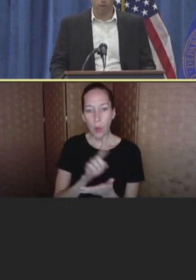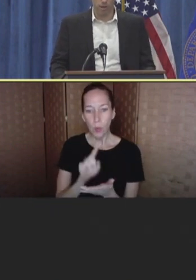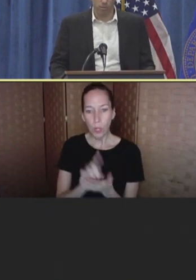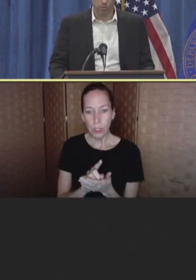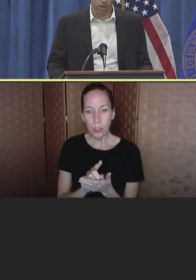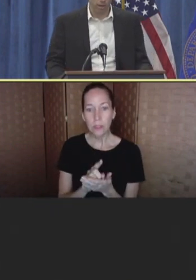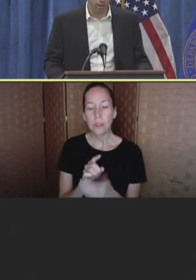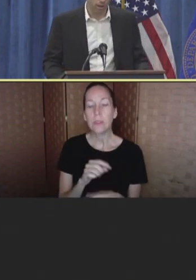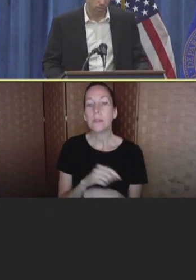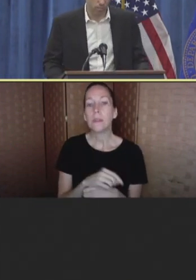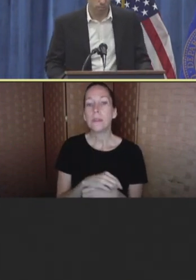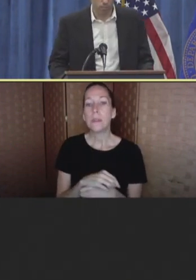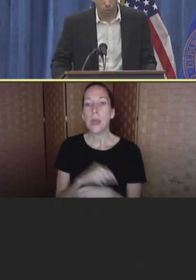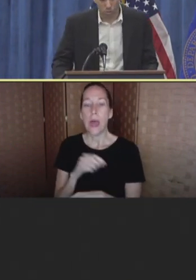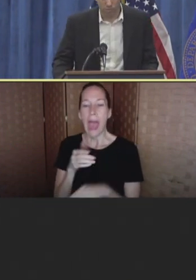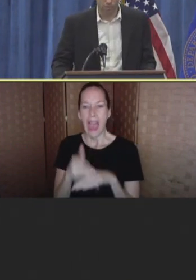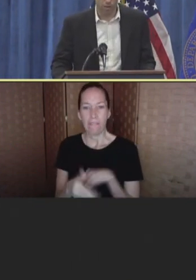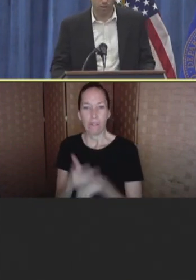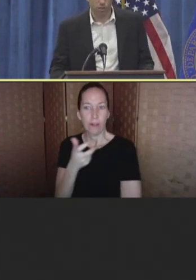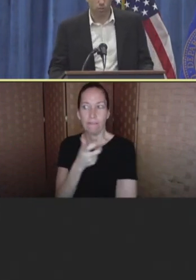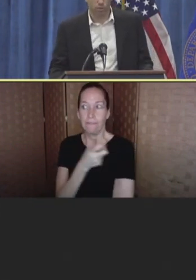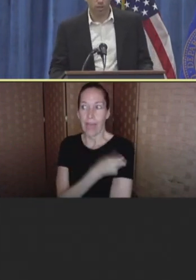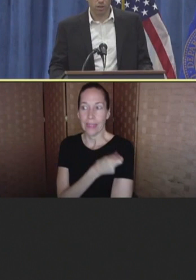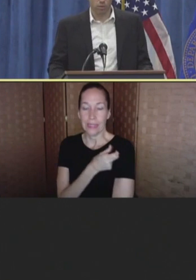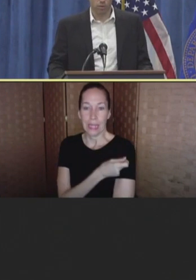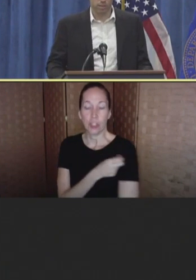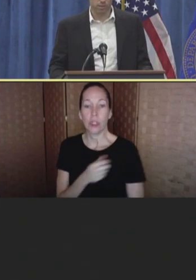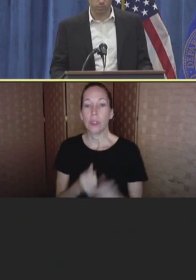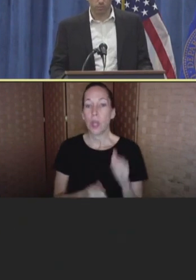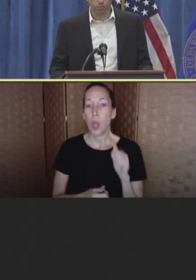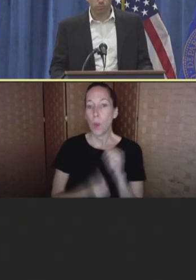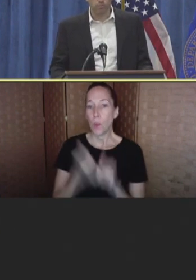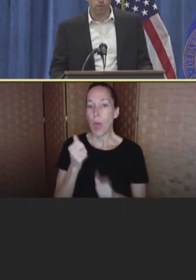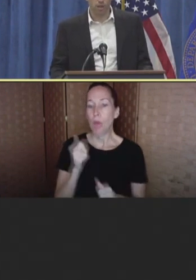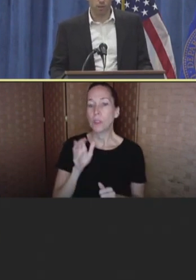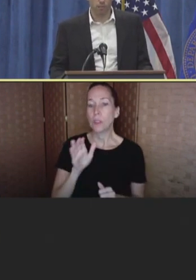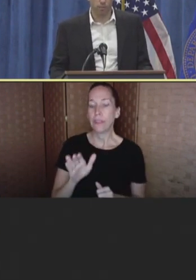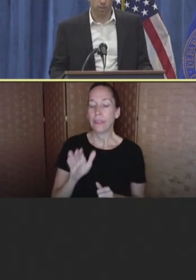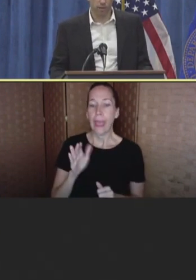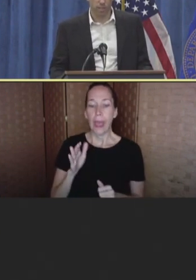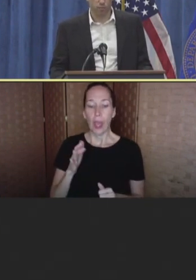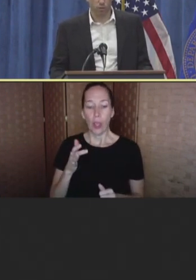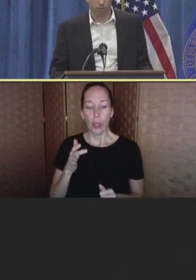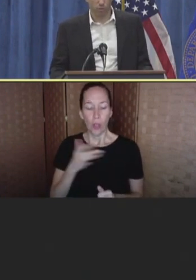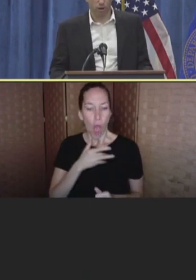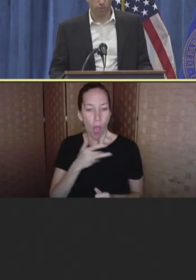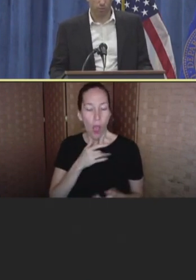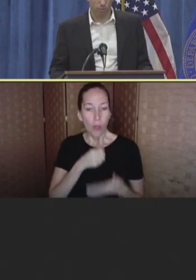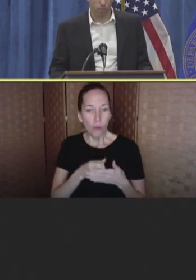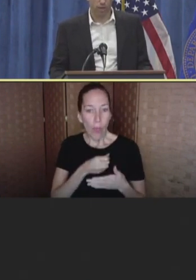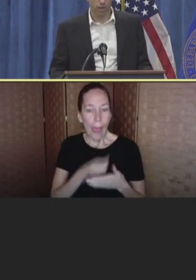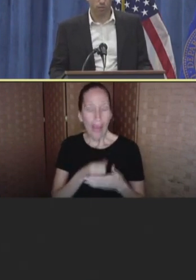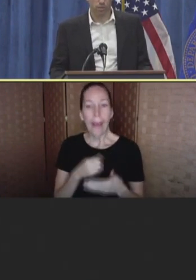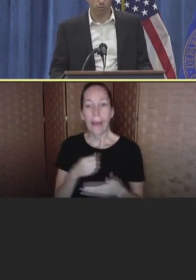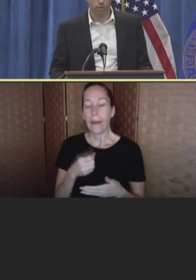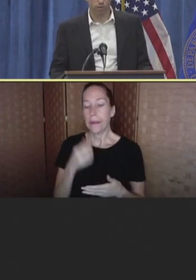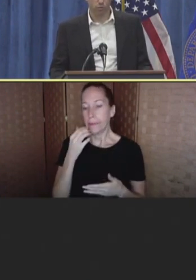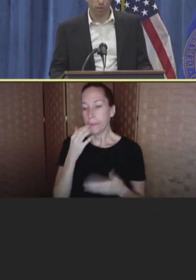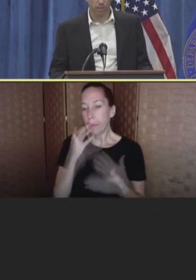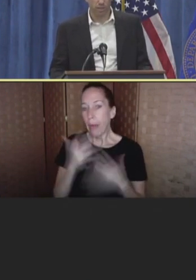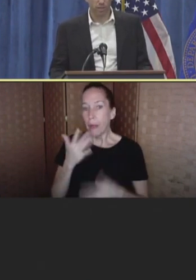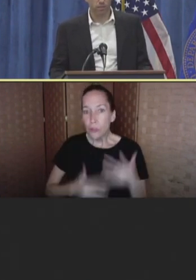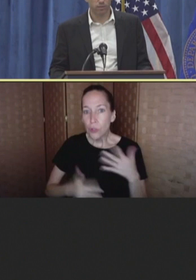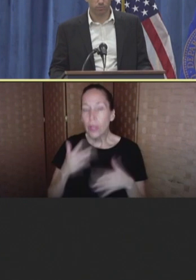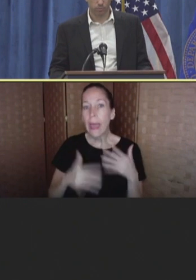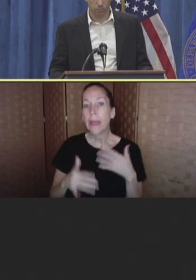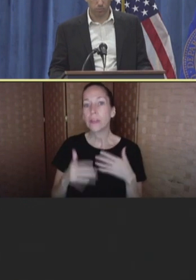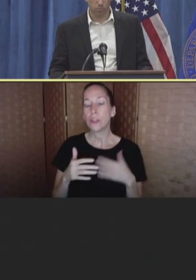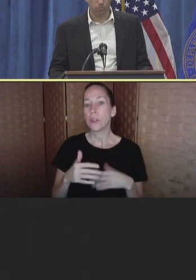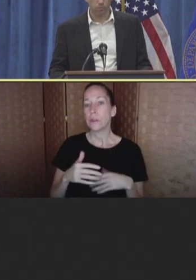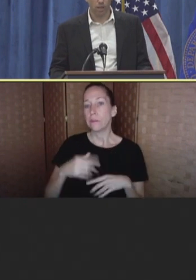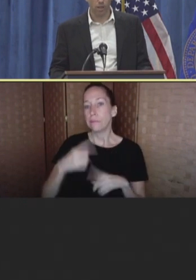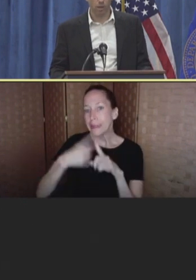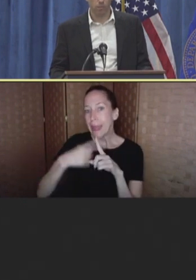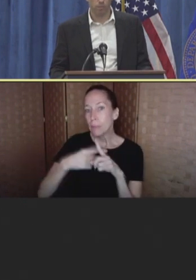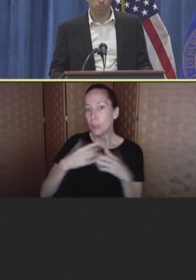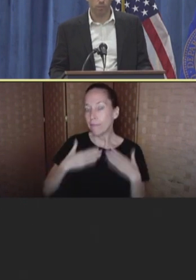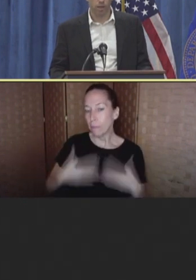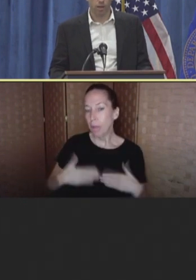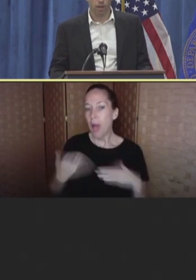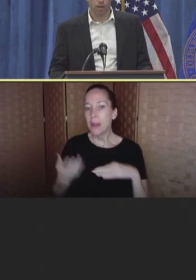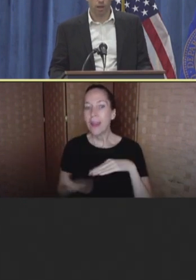main of the -- most of the vitals were increased and in the next 48 hours and returned to baseline.